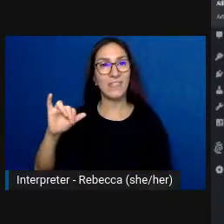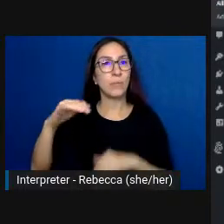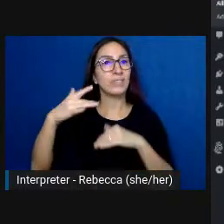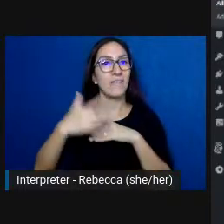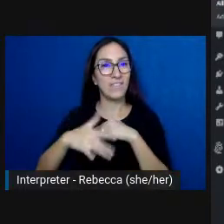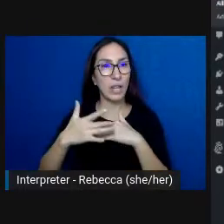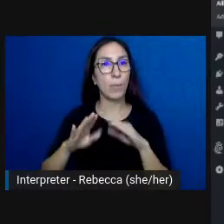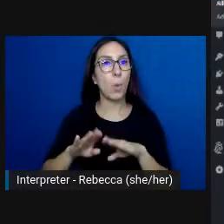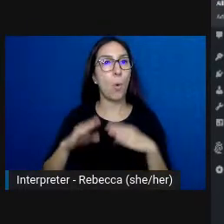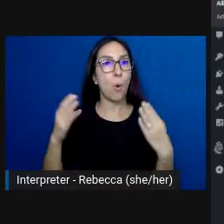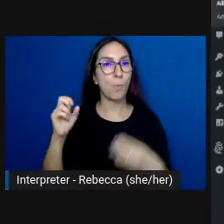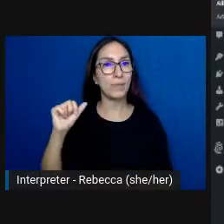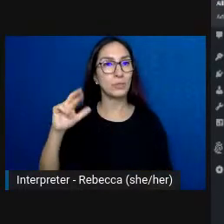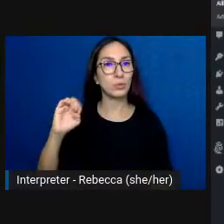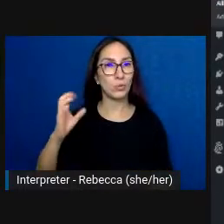. [DEMONSTRATING]